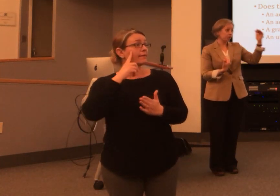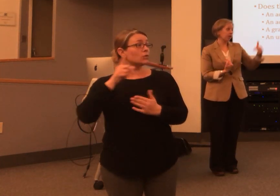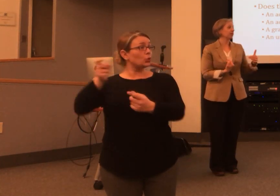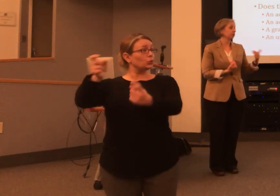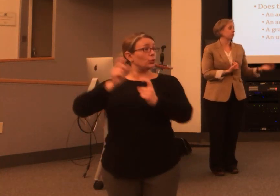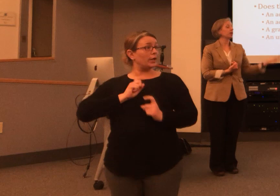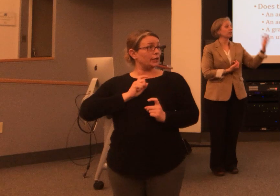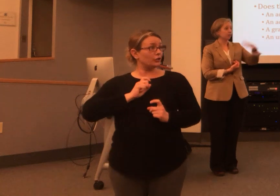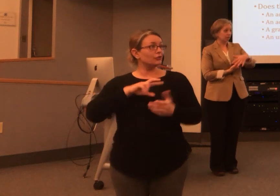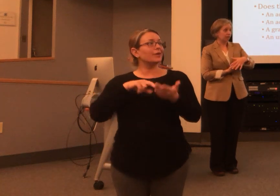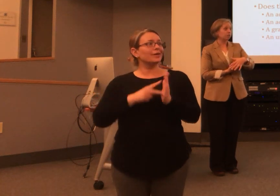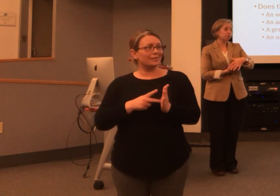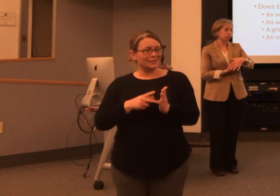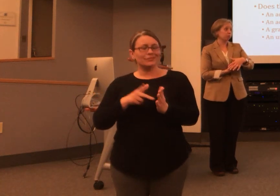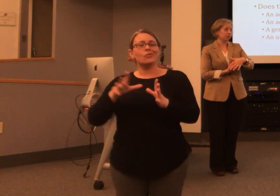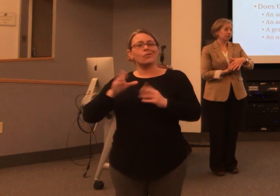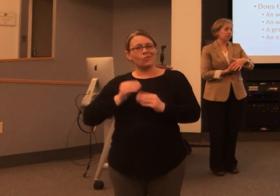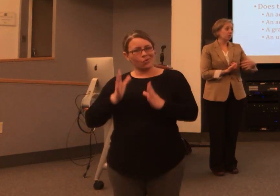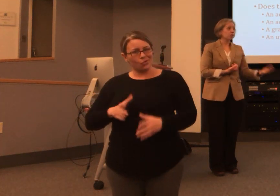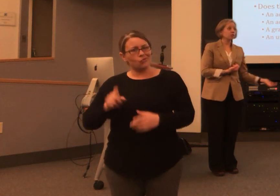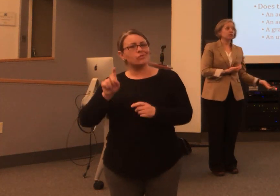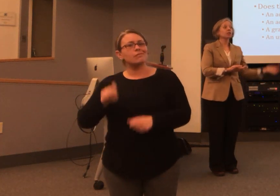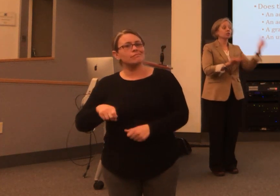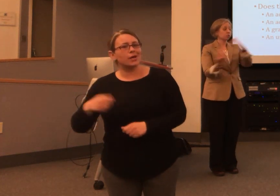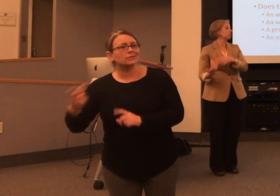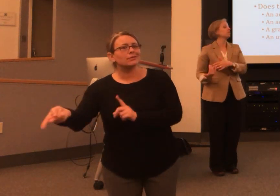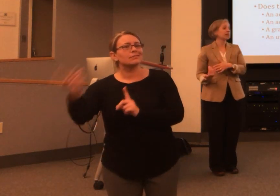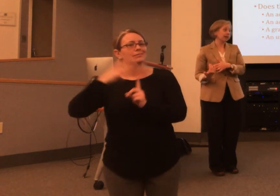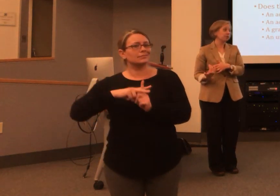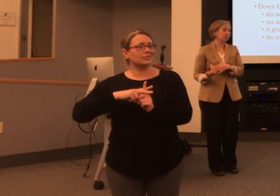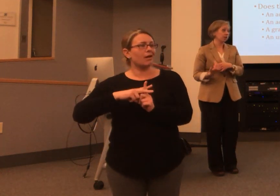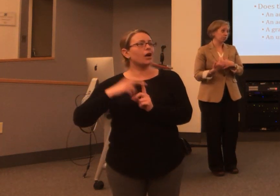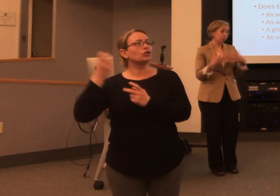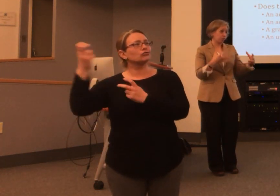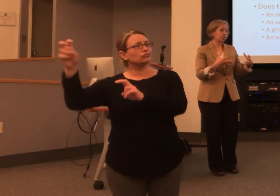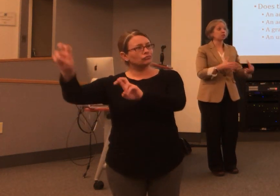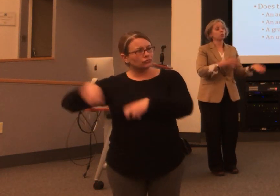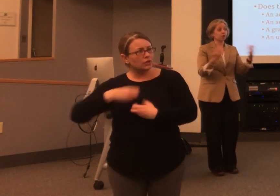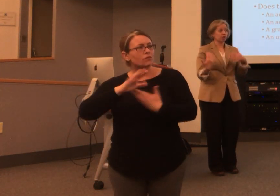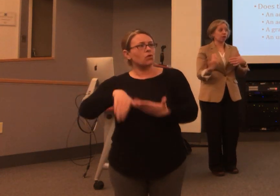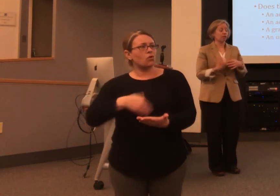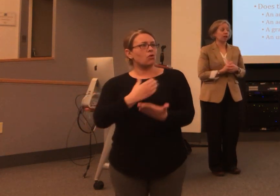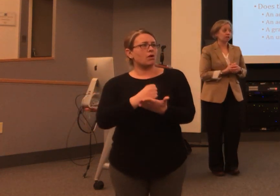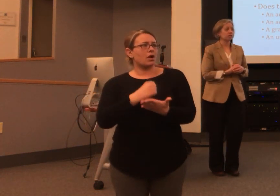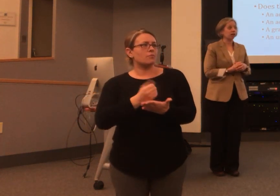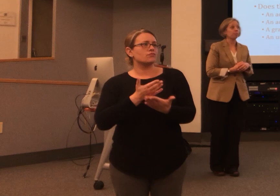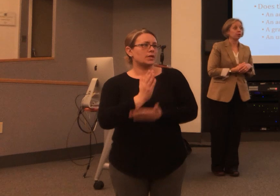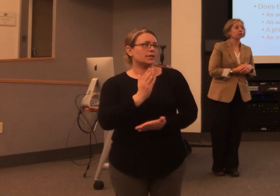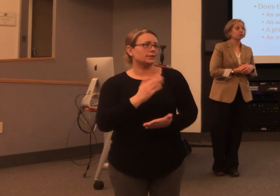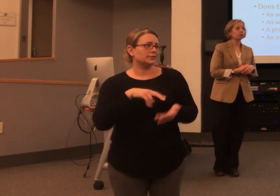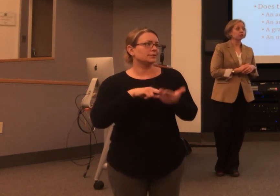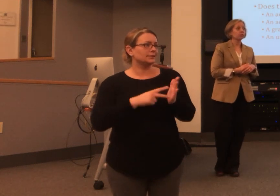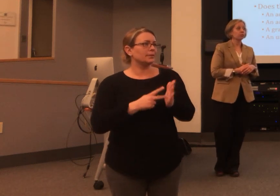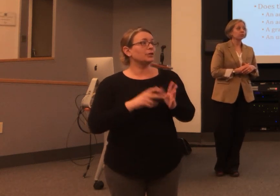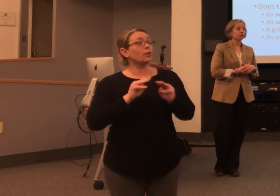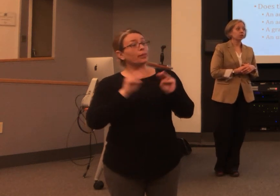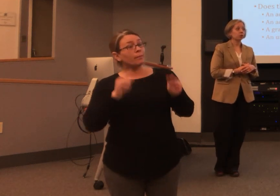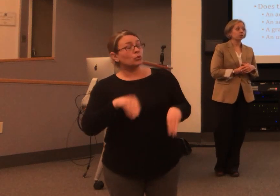And you put that language right in the gift agreement so it's clear the university's getting everything, both the physical work and the copyright in the work.